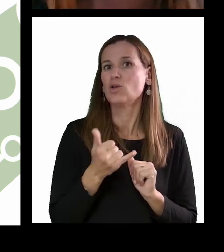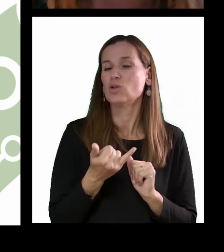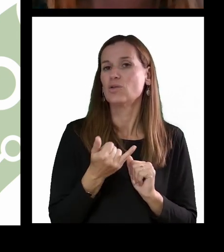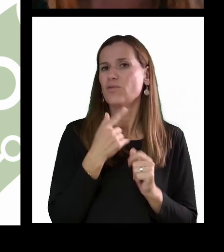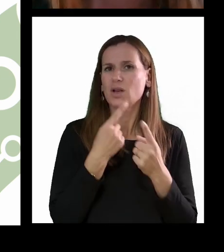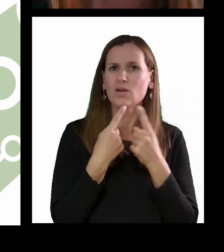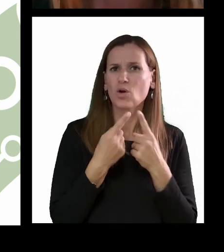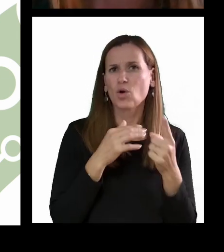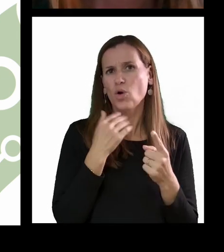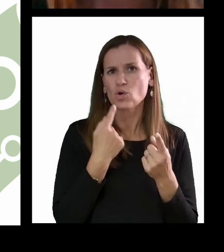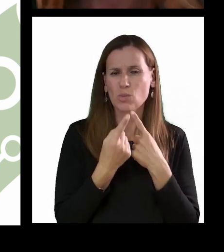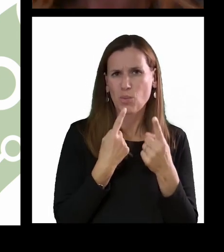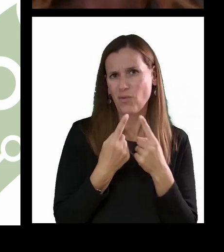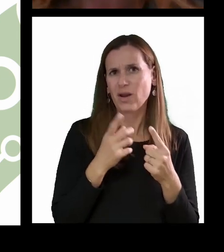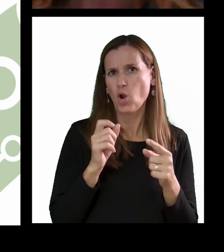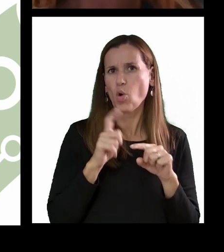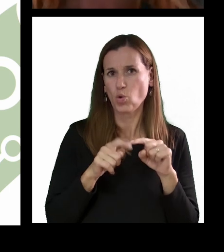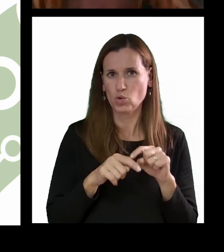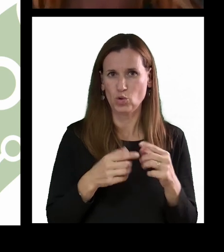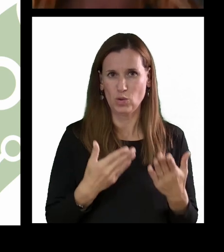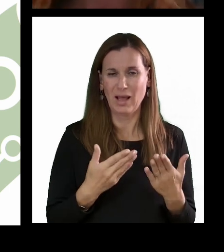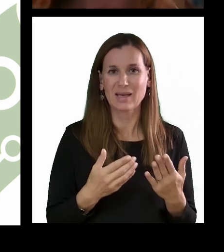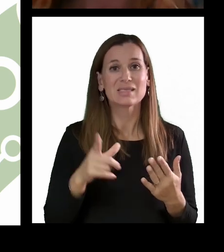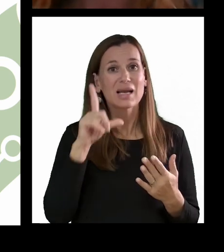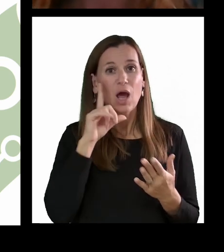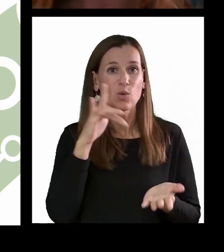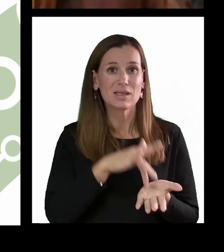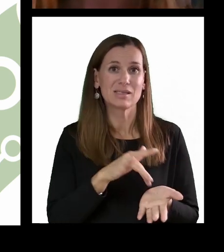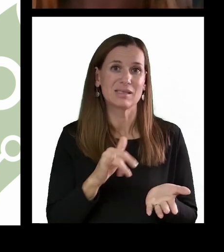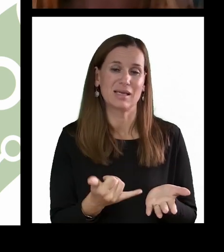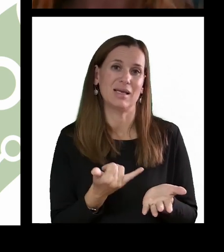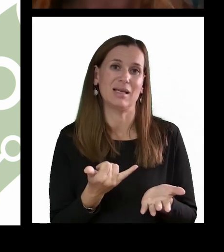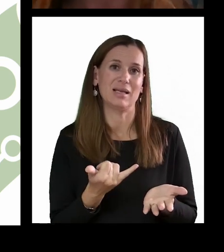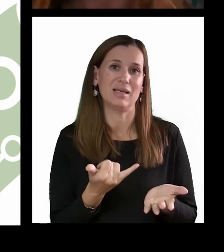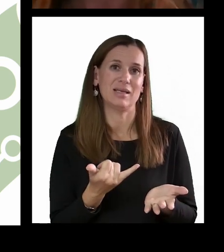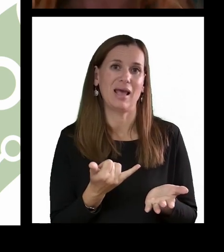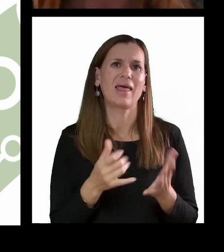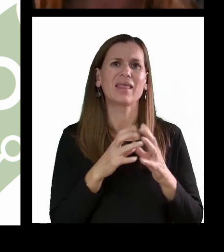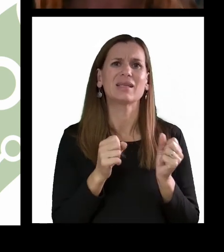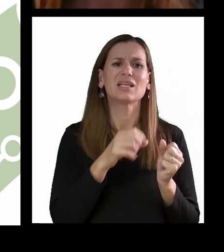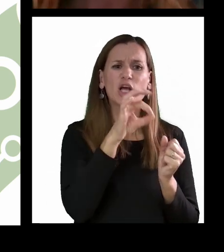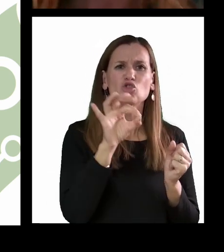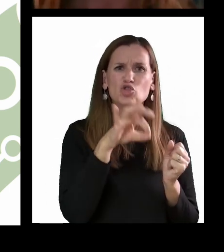assessment tool today. The main aim is just to do a checklist. If in the daily life we maintain